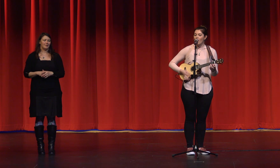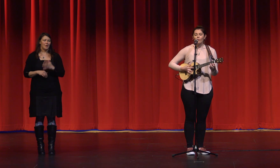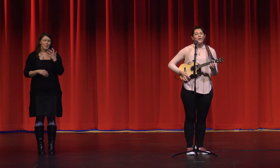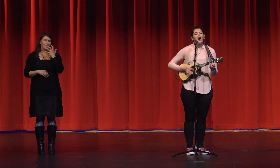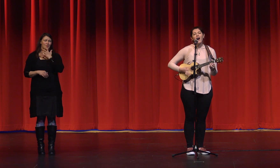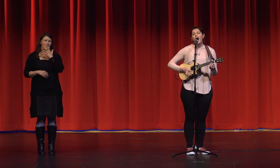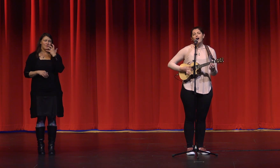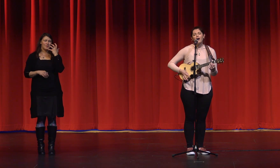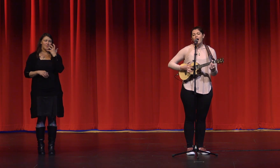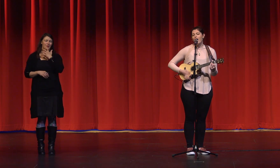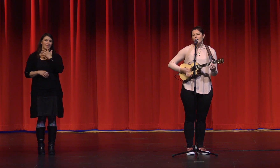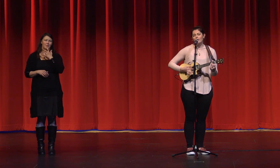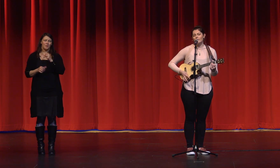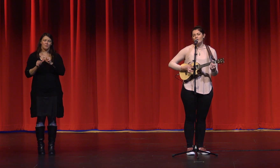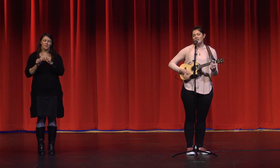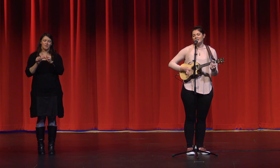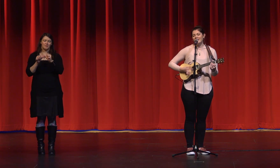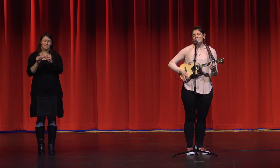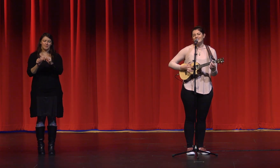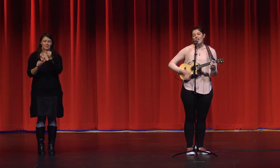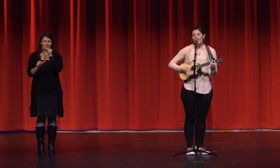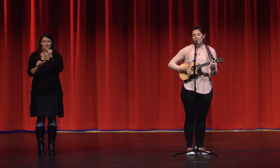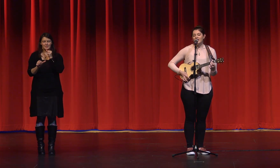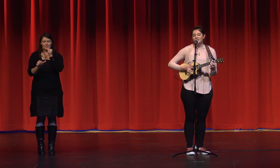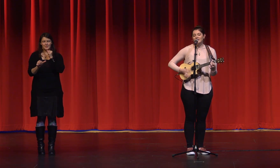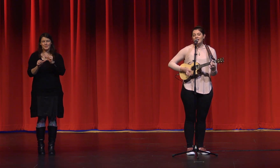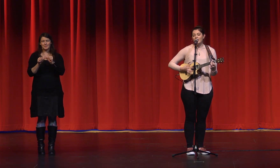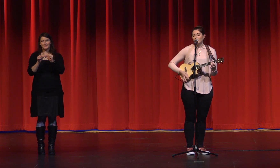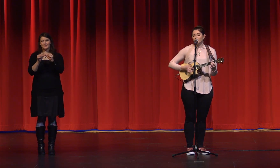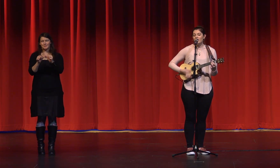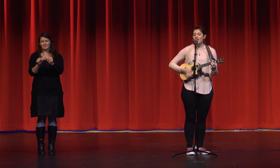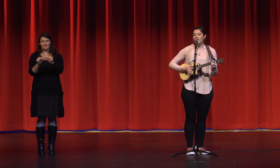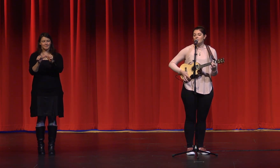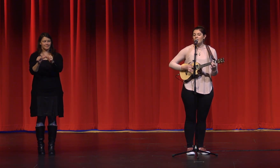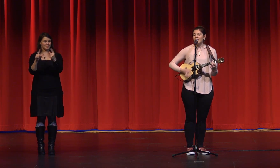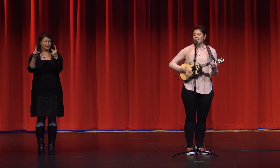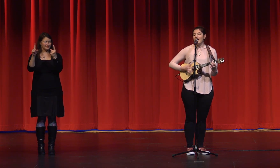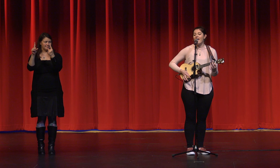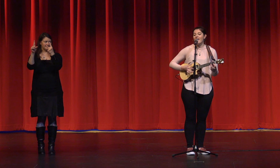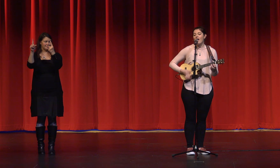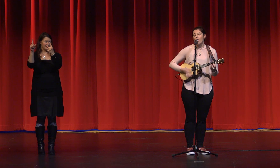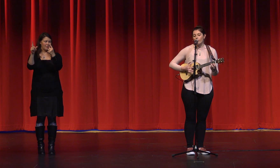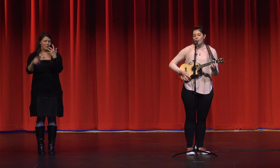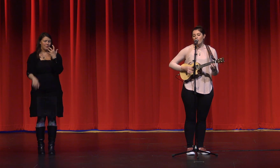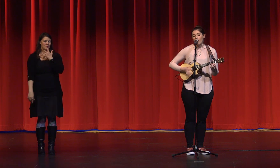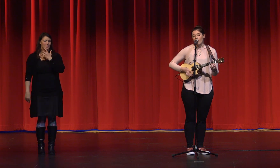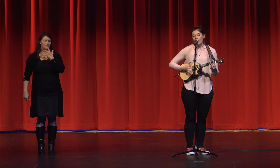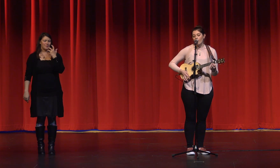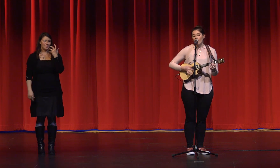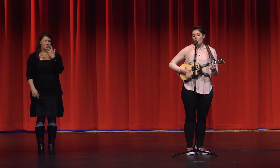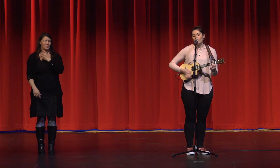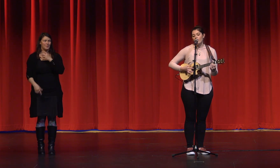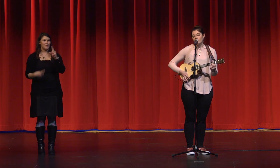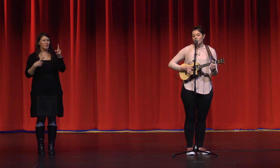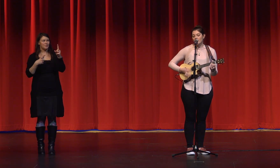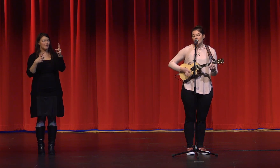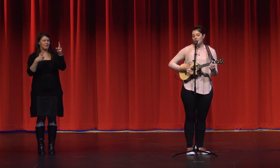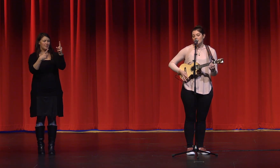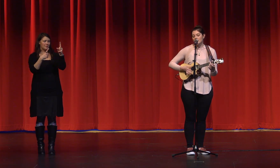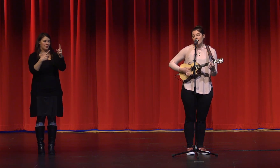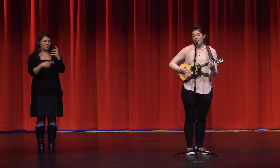Whoah oh oh, I'm running. This time I'm gonna make it, Whoah oh oh, I'm running.